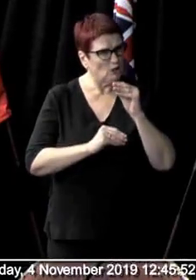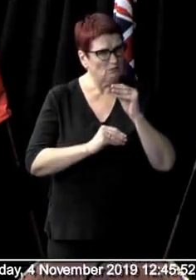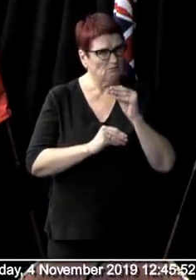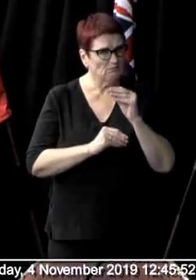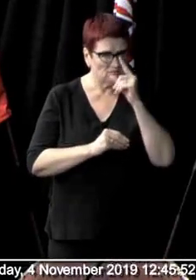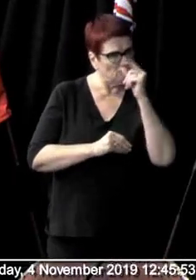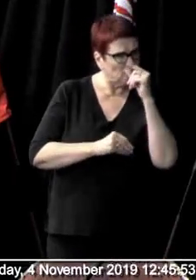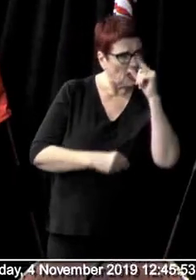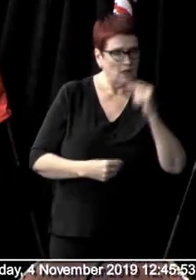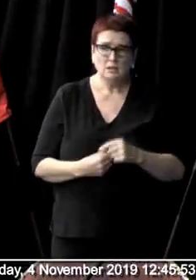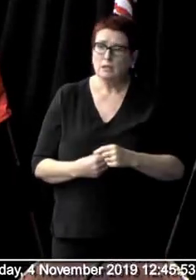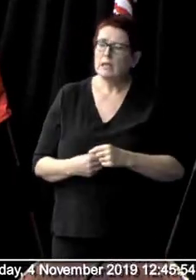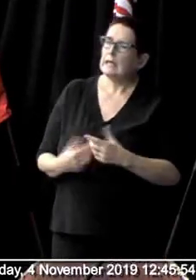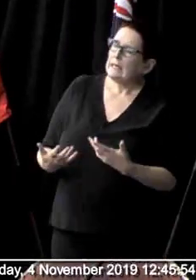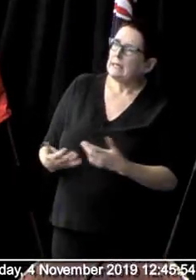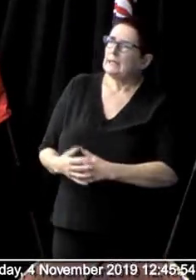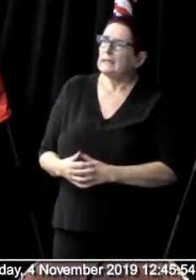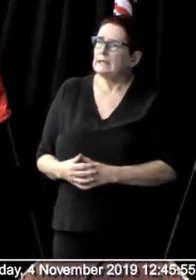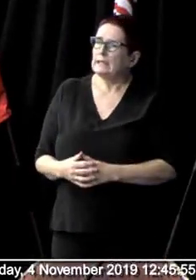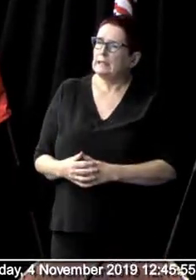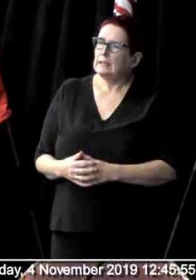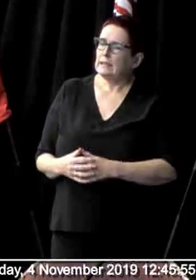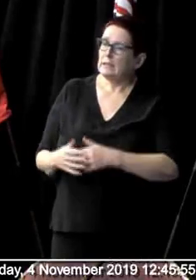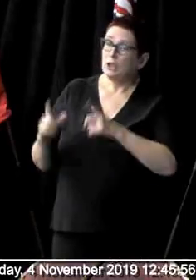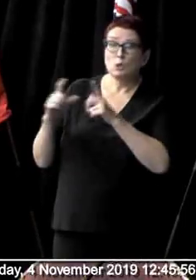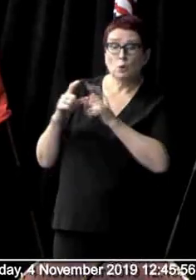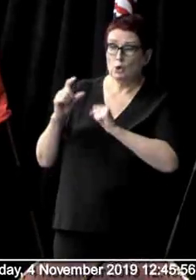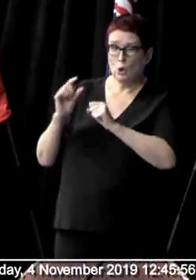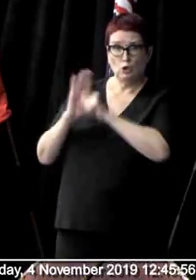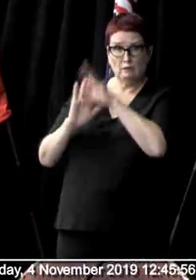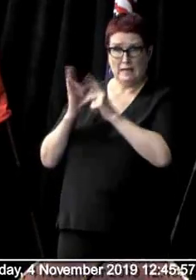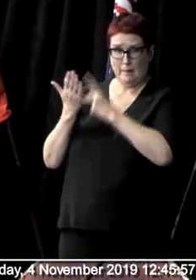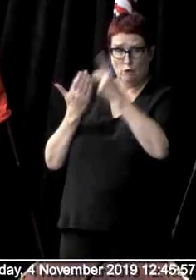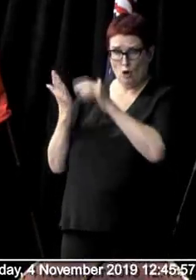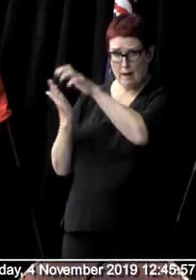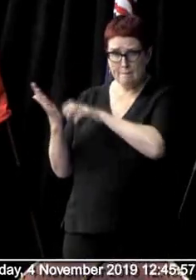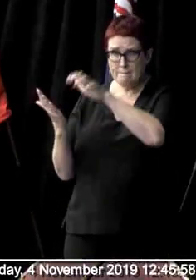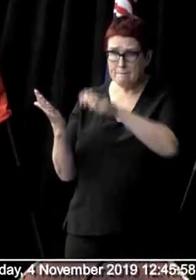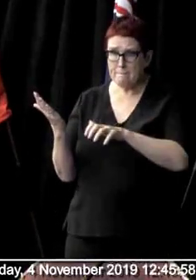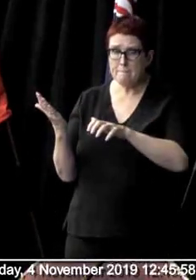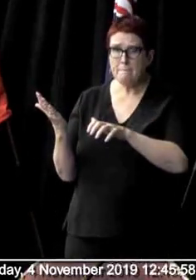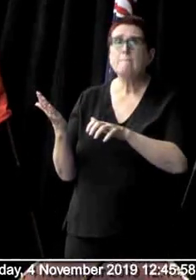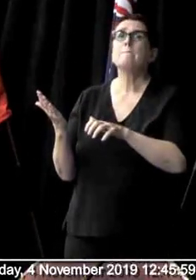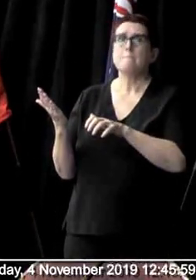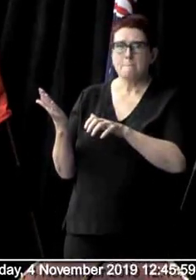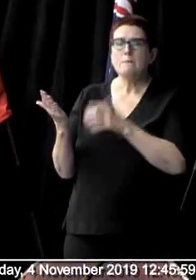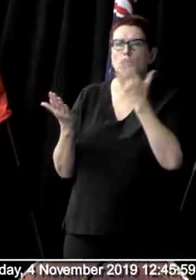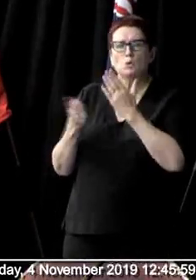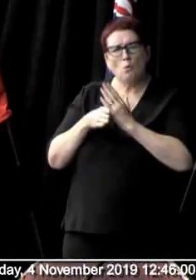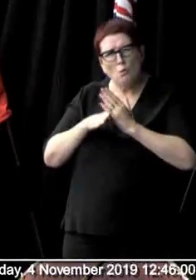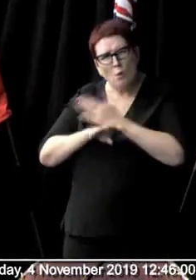Her – her curriculum was very – they took a lot of effort to work out where